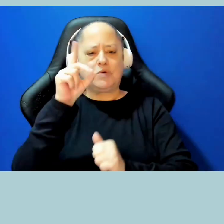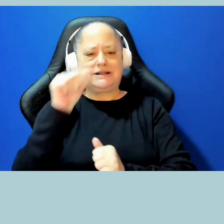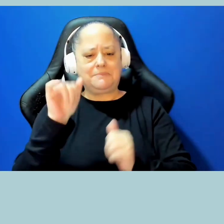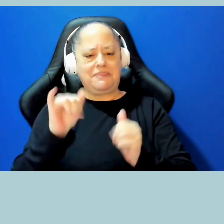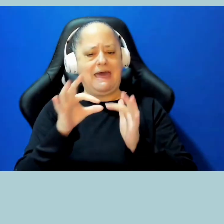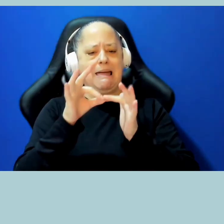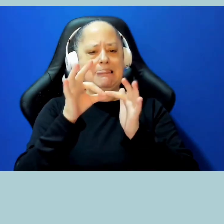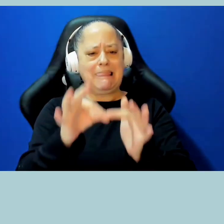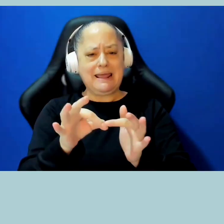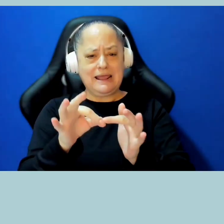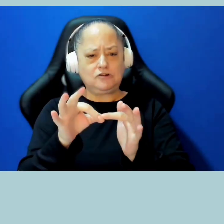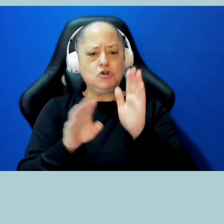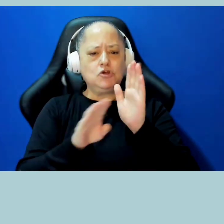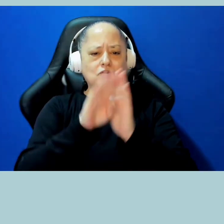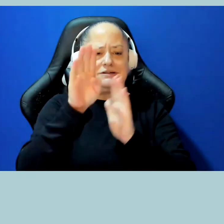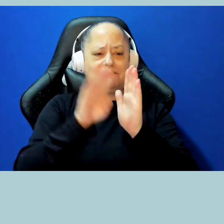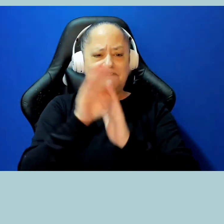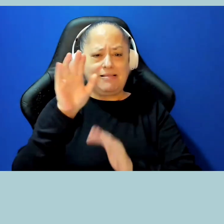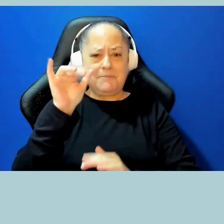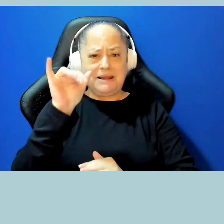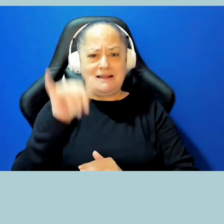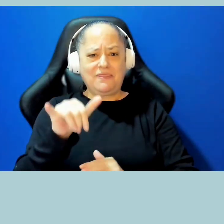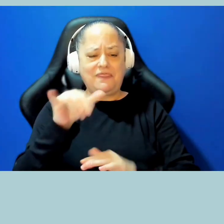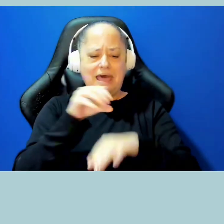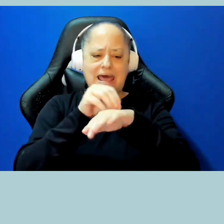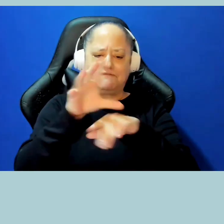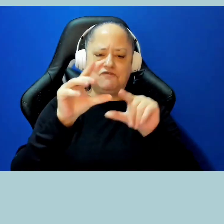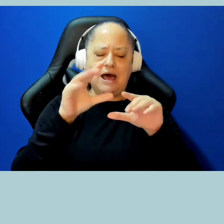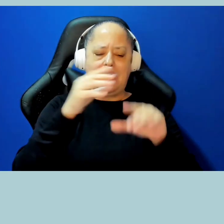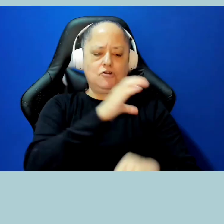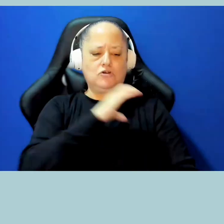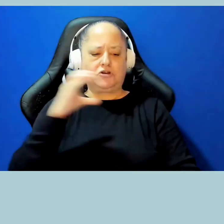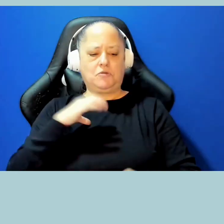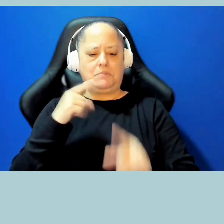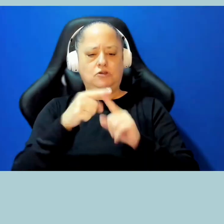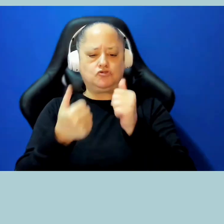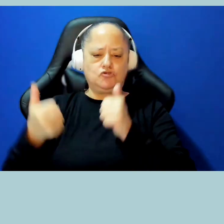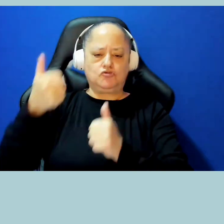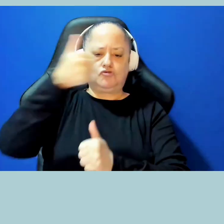development of that advisory committee to the director subgroup on individuals with disabilities.